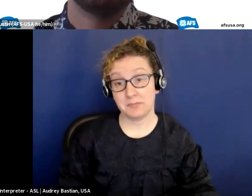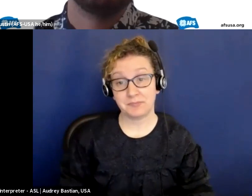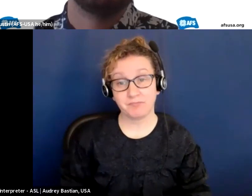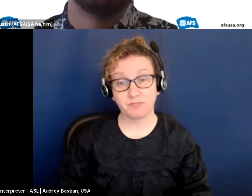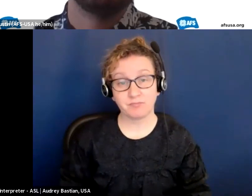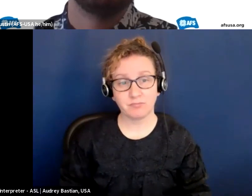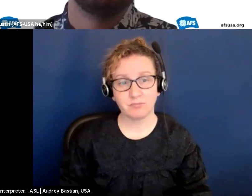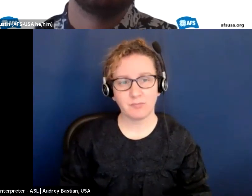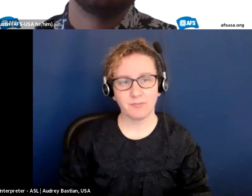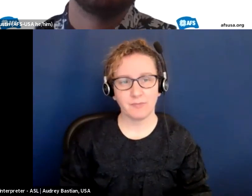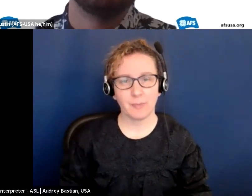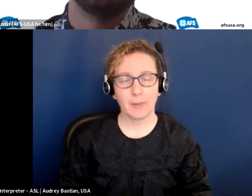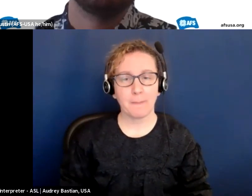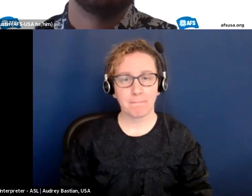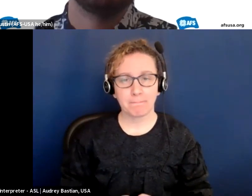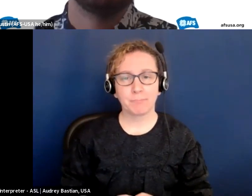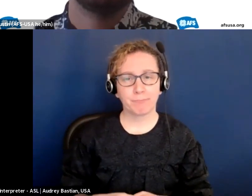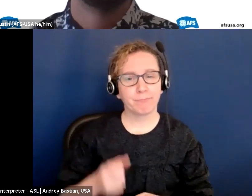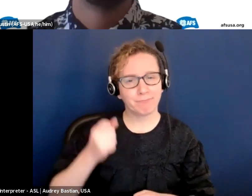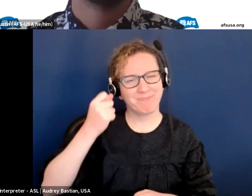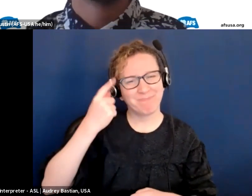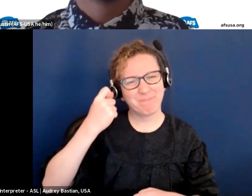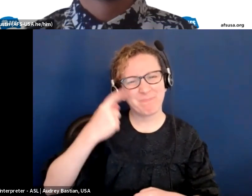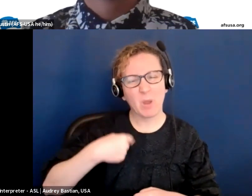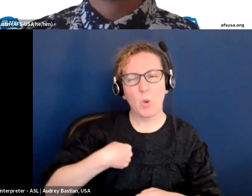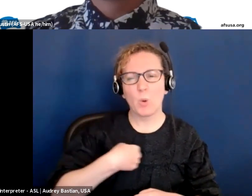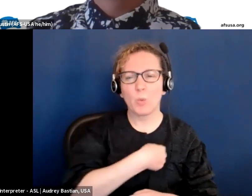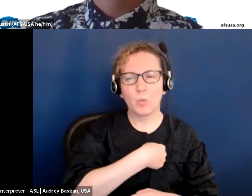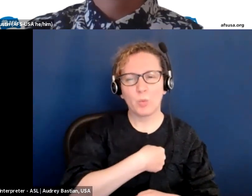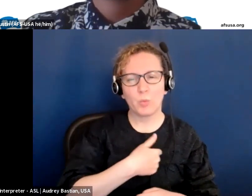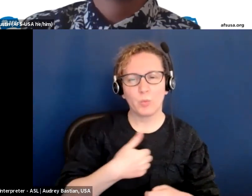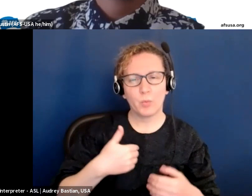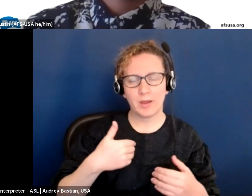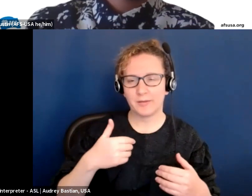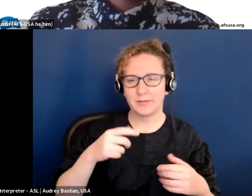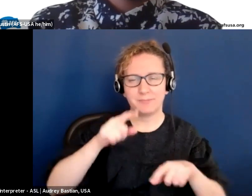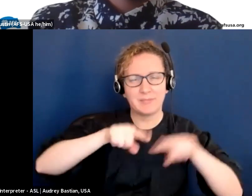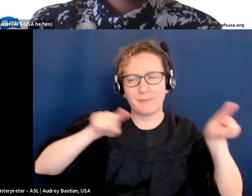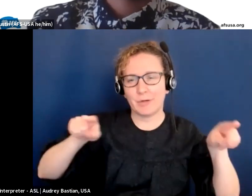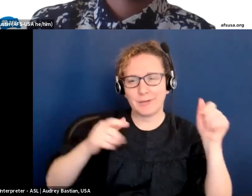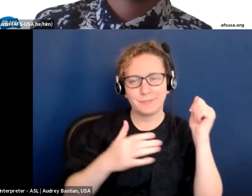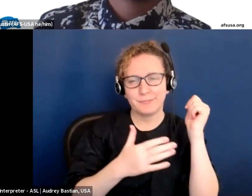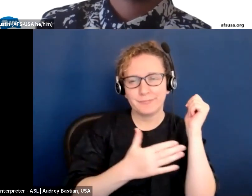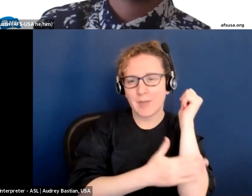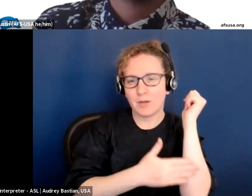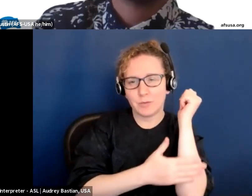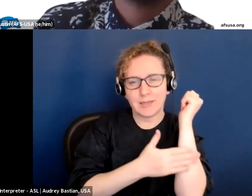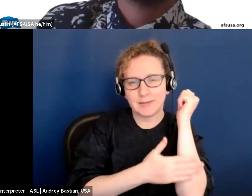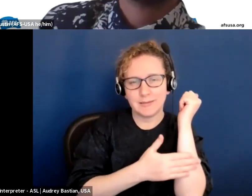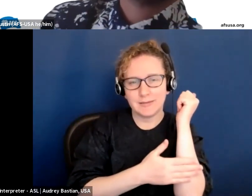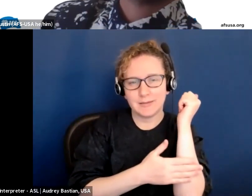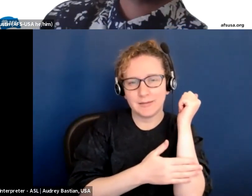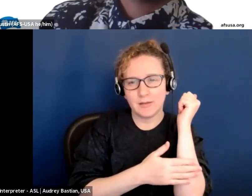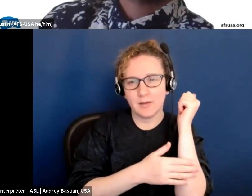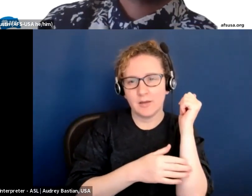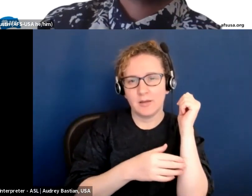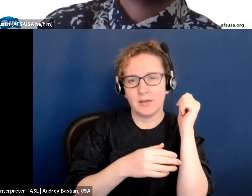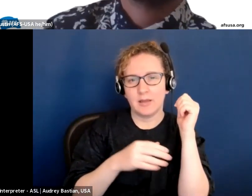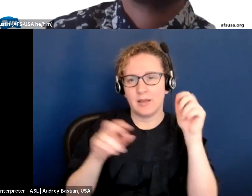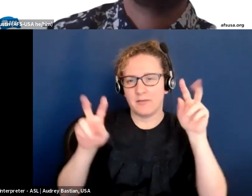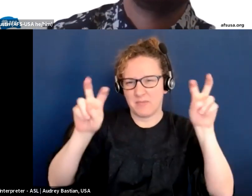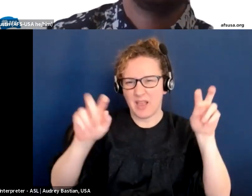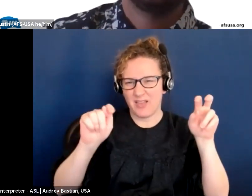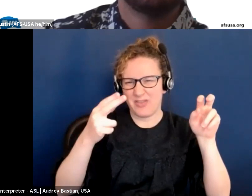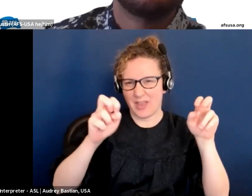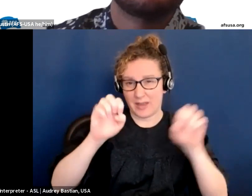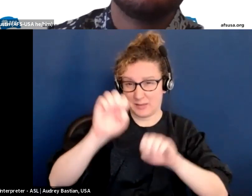I know that we have different countries in our experiment in international living. There